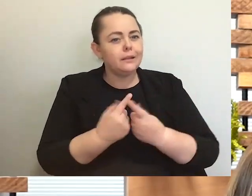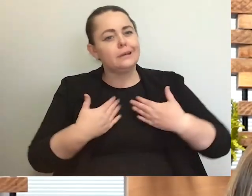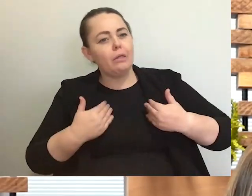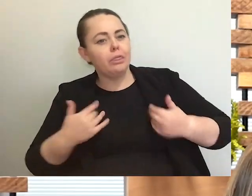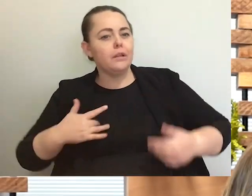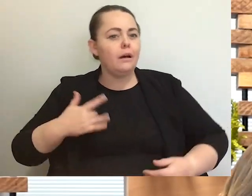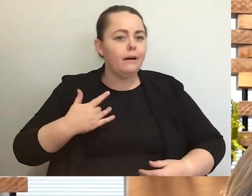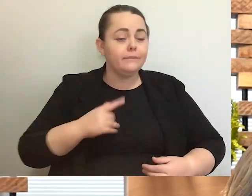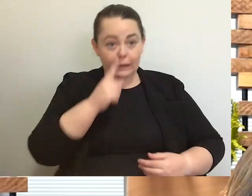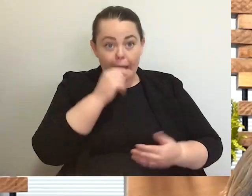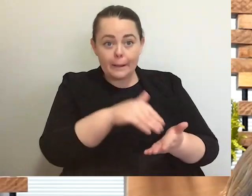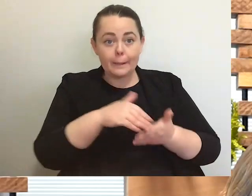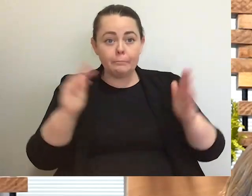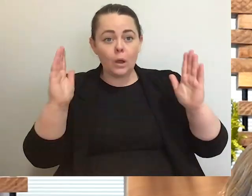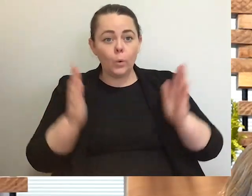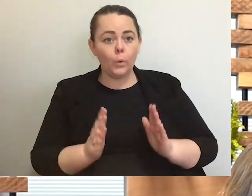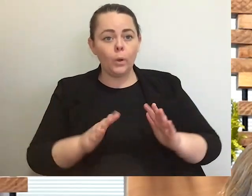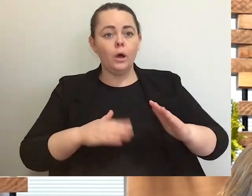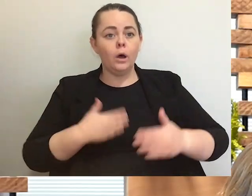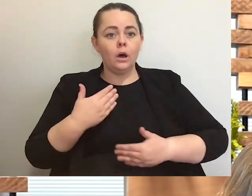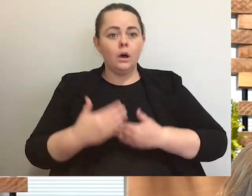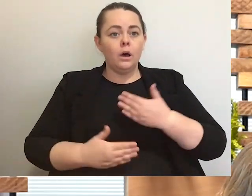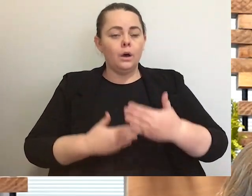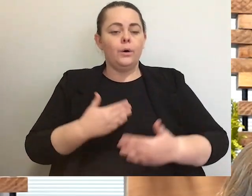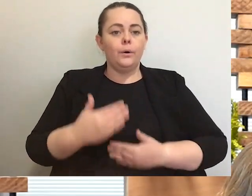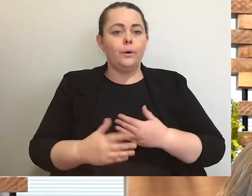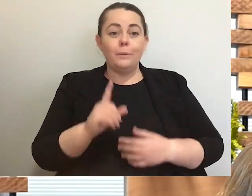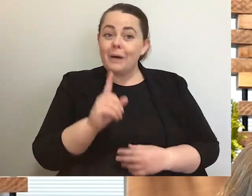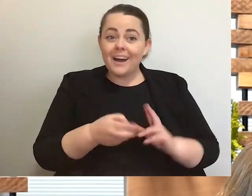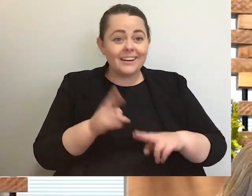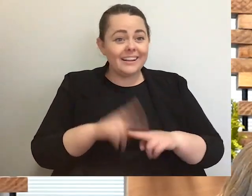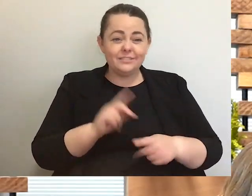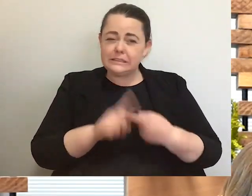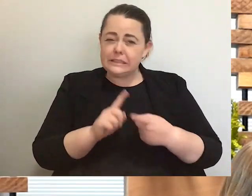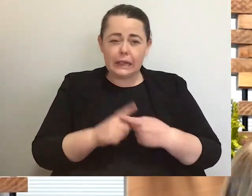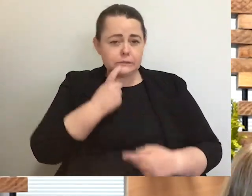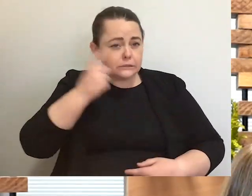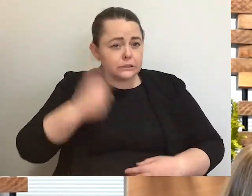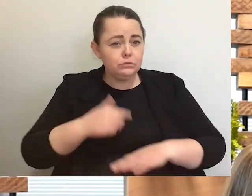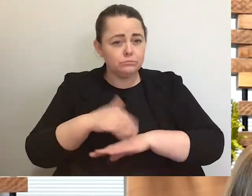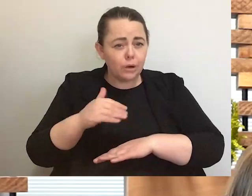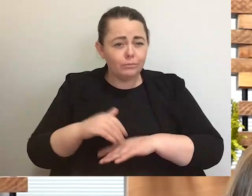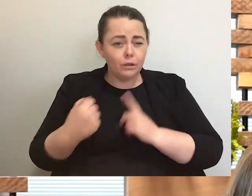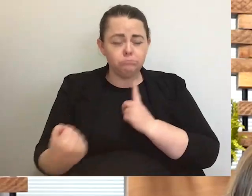is not, is still, menopause symptoms are still really causing you problems, definitely talk to a health professional